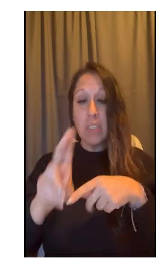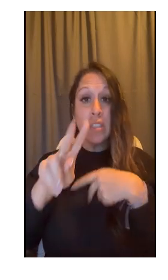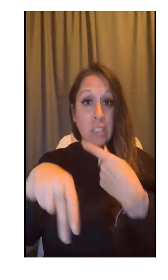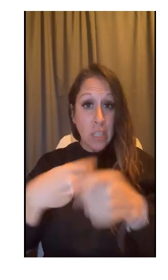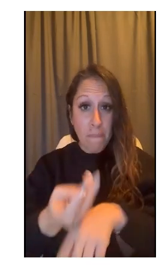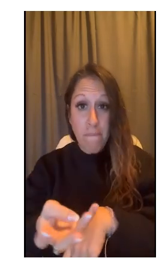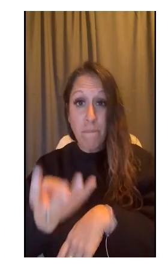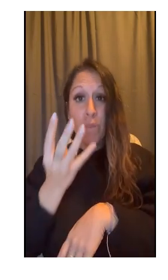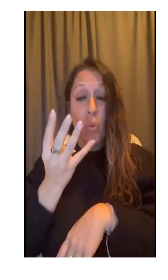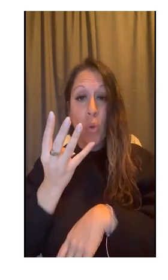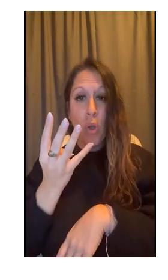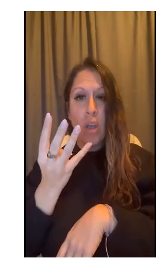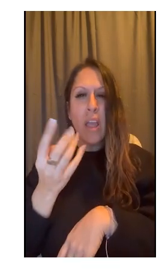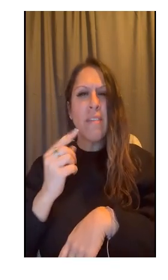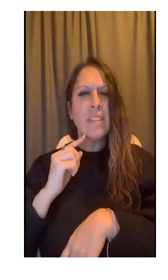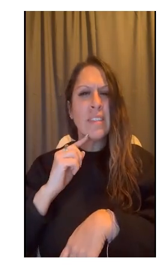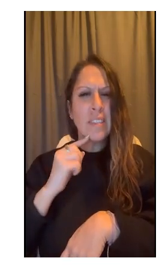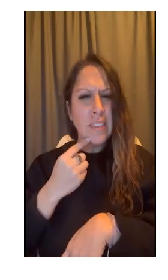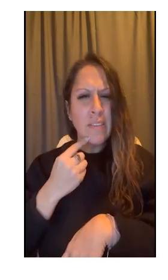who have significant feeding difficulties.